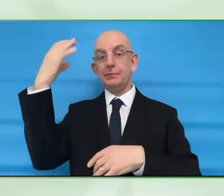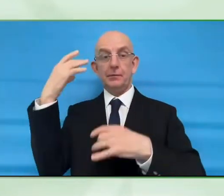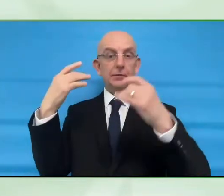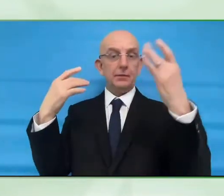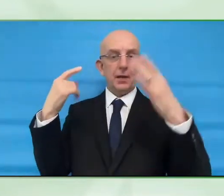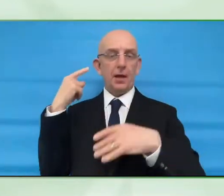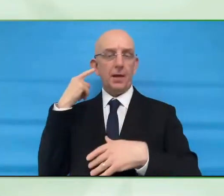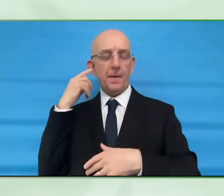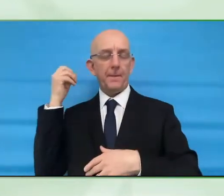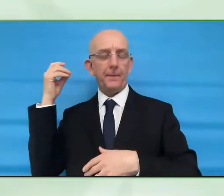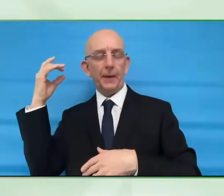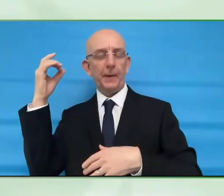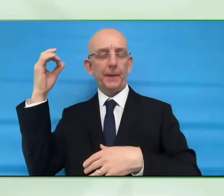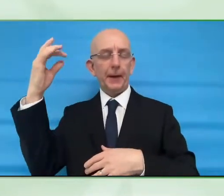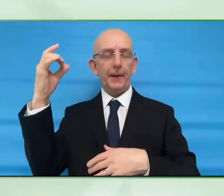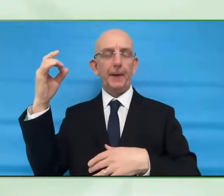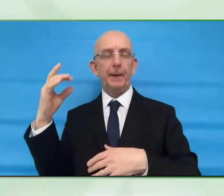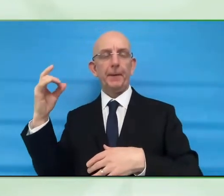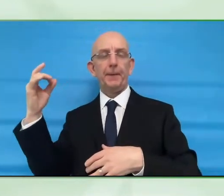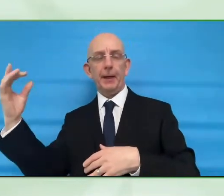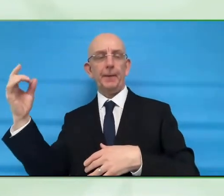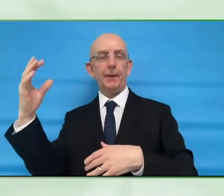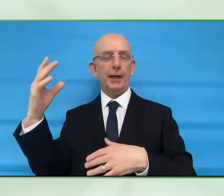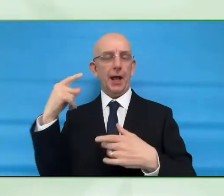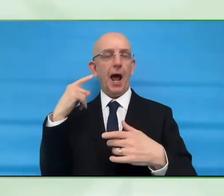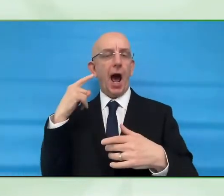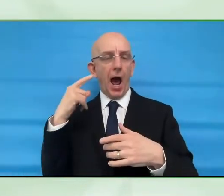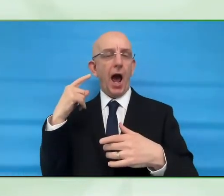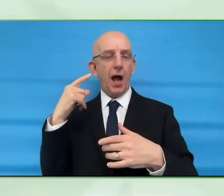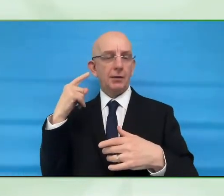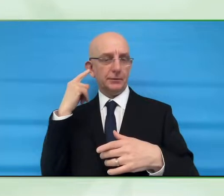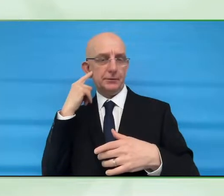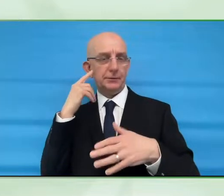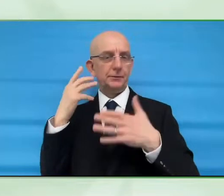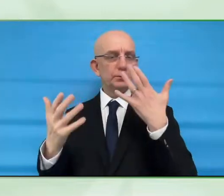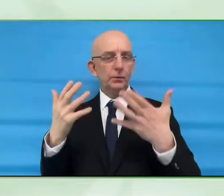we were in contact with people with visual impairment.